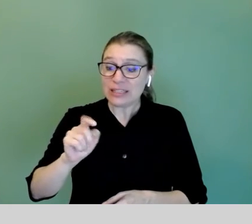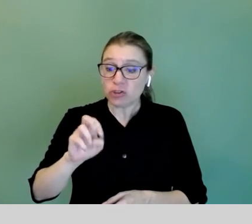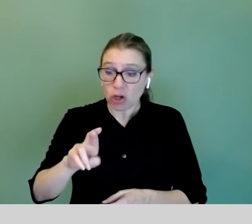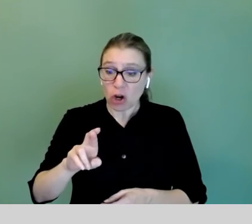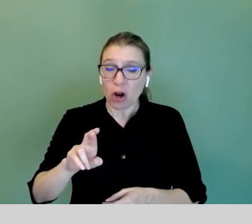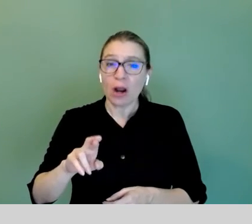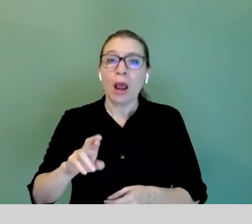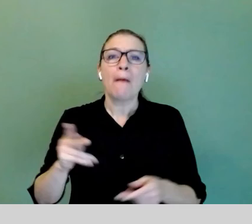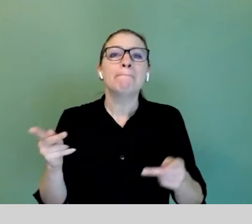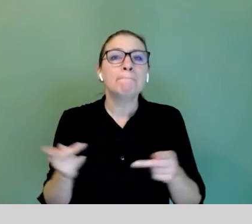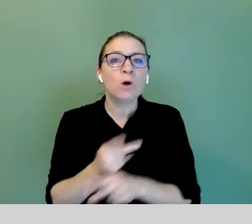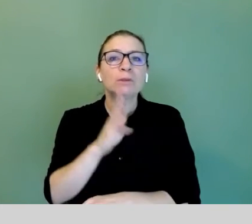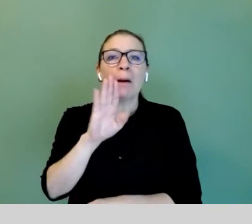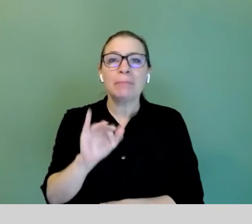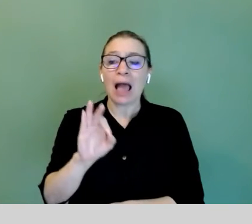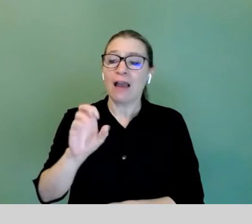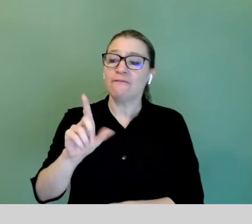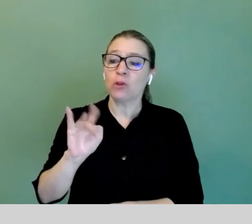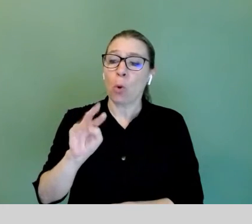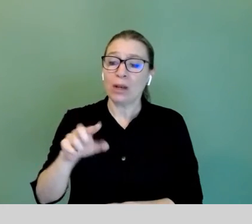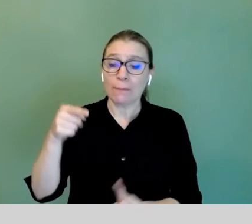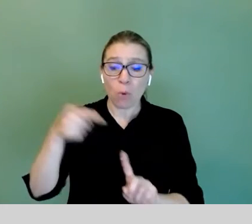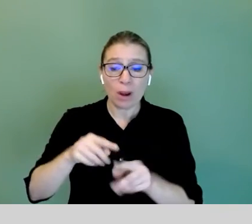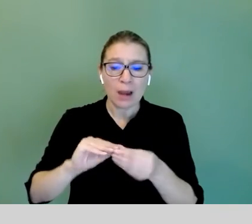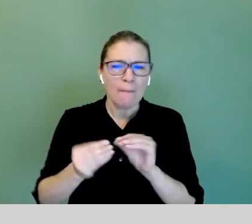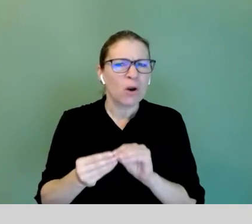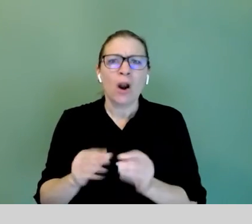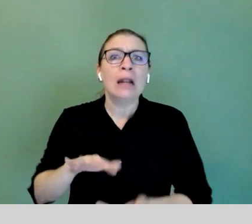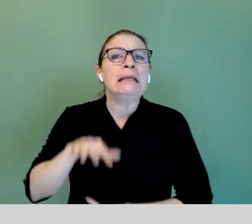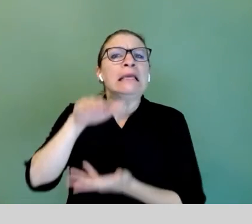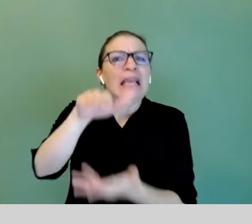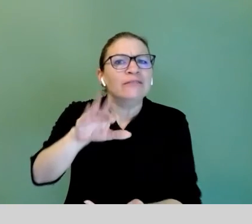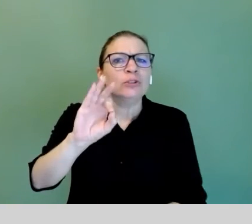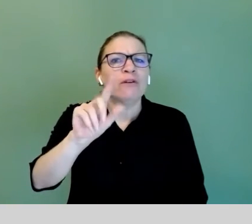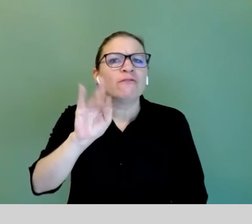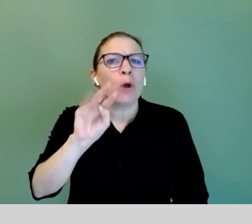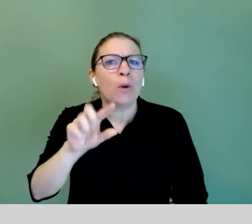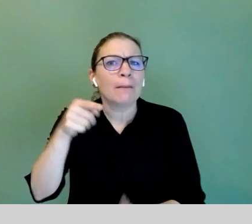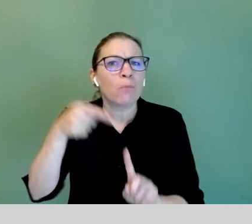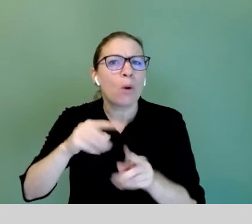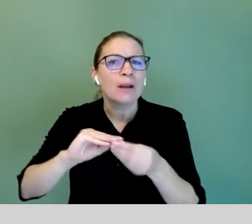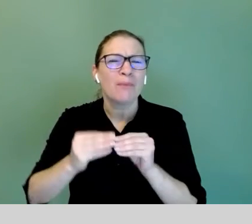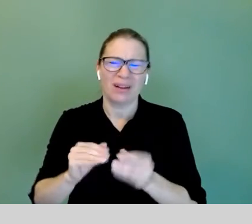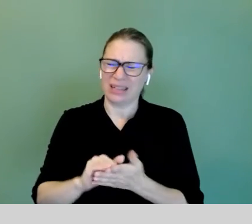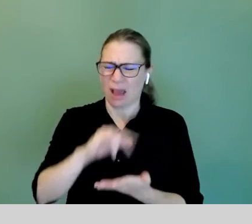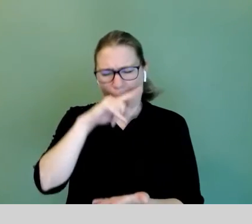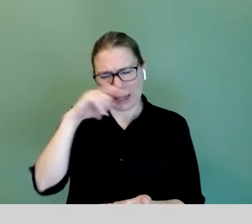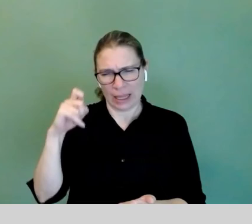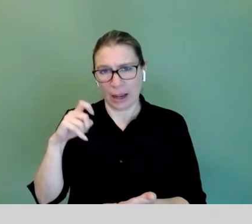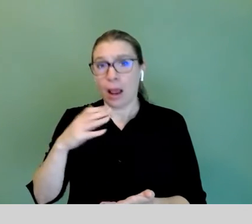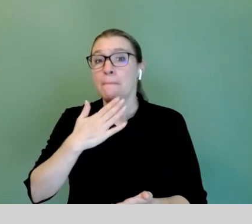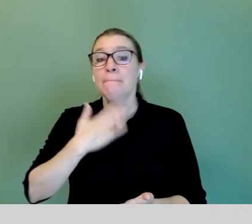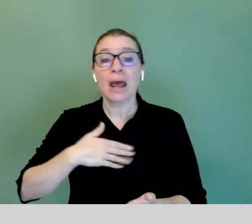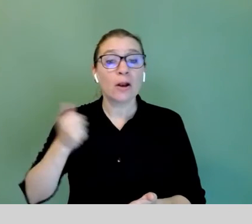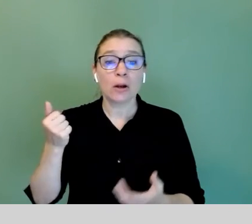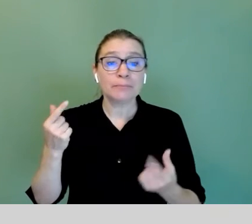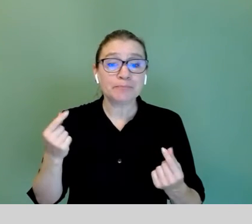and you multiply it by floating point number, and you already get a floating point number, and that's ugly. So one possibility is to write the number of seconds,